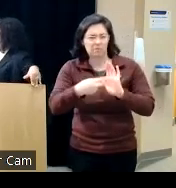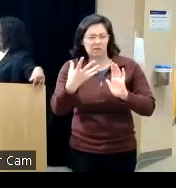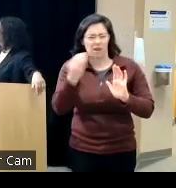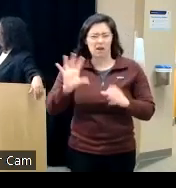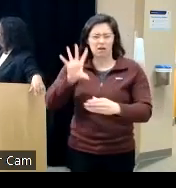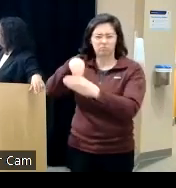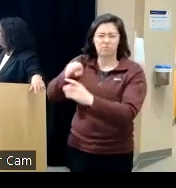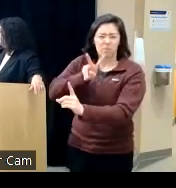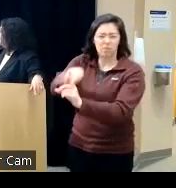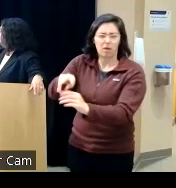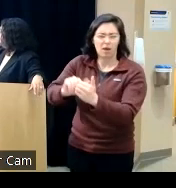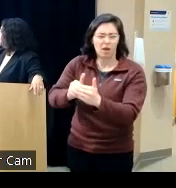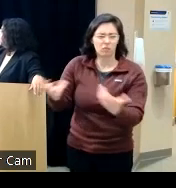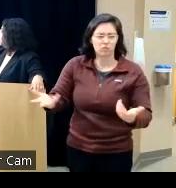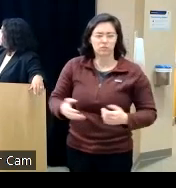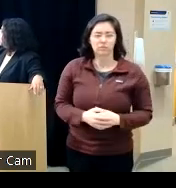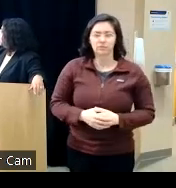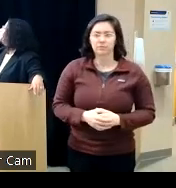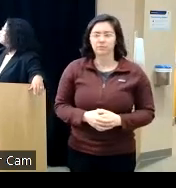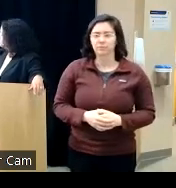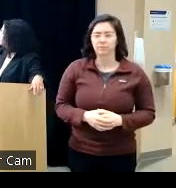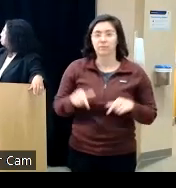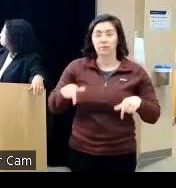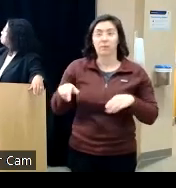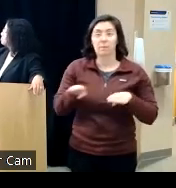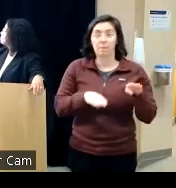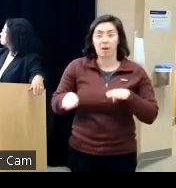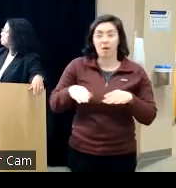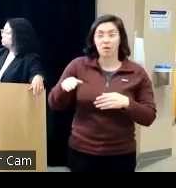we're in the home of you know the biopsychosocial model and we give